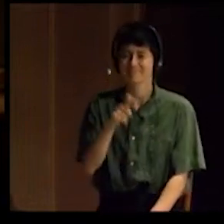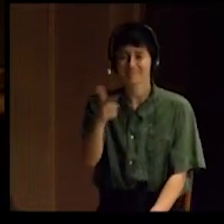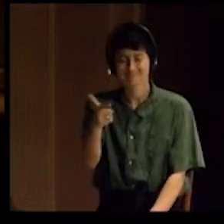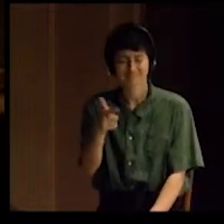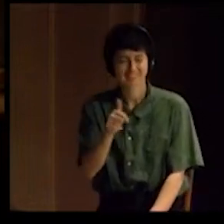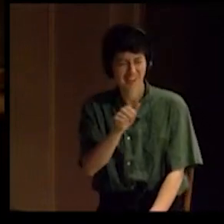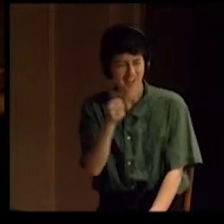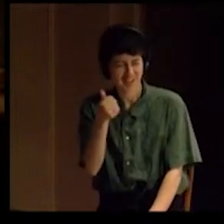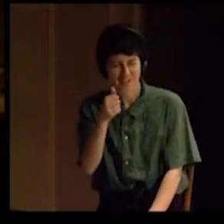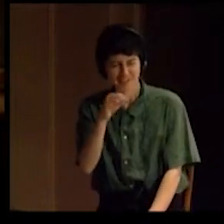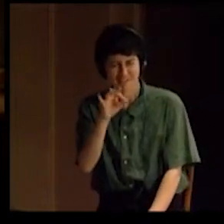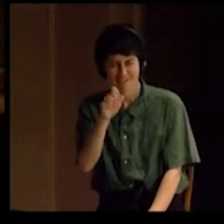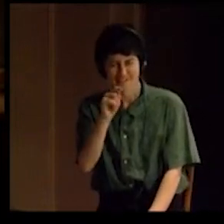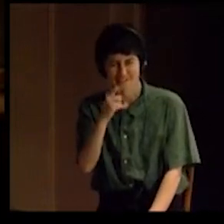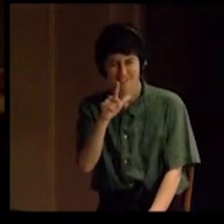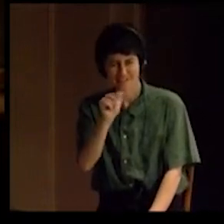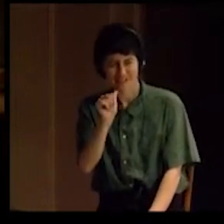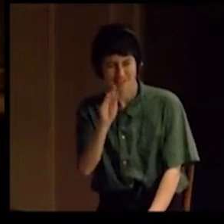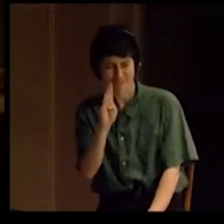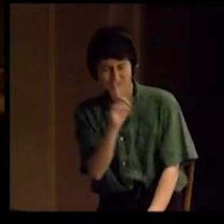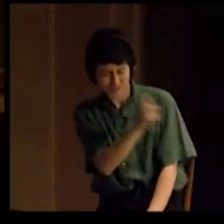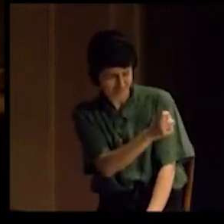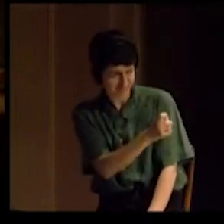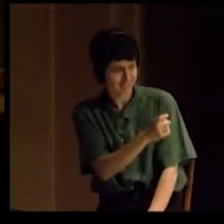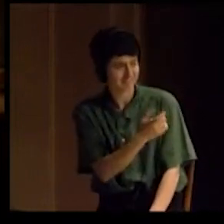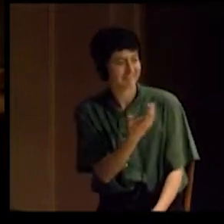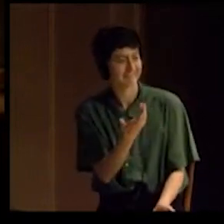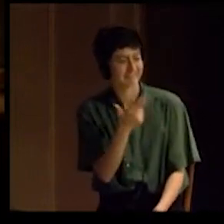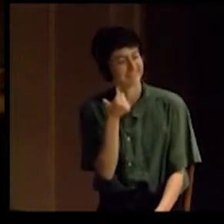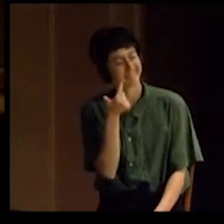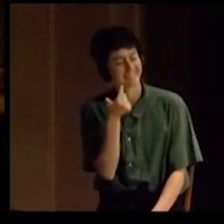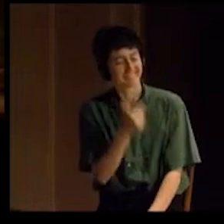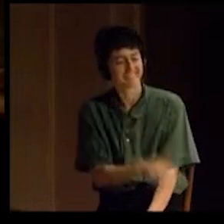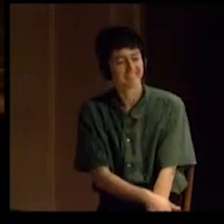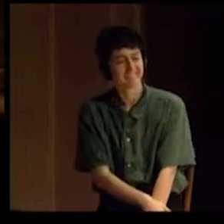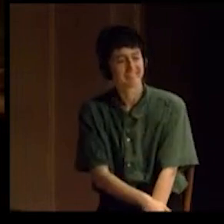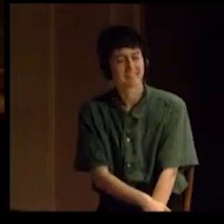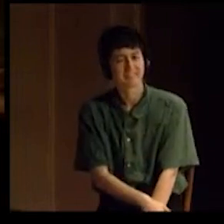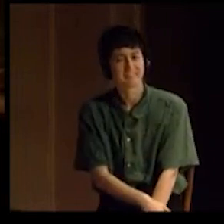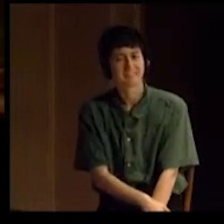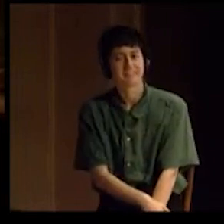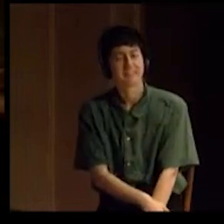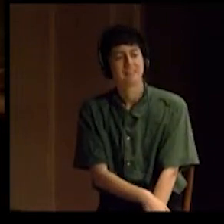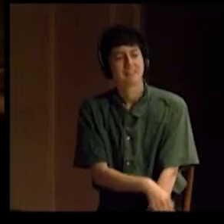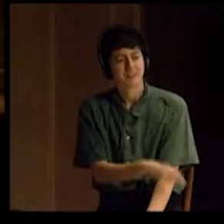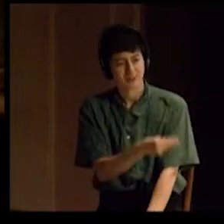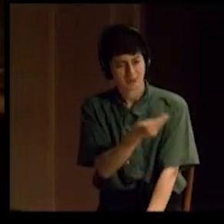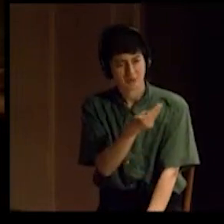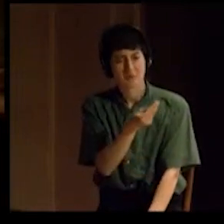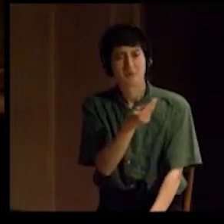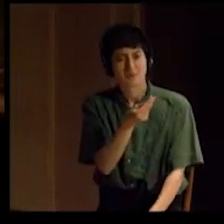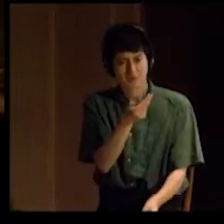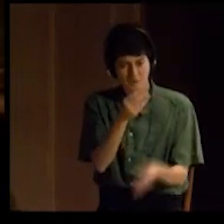I guess my question is, you know, you said that the down absorbs the heat from the sun and the radiation from the sun,